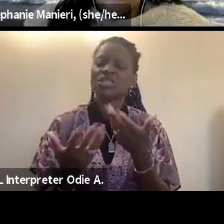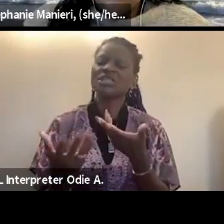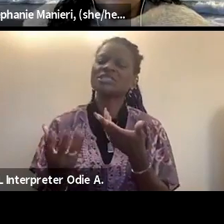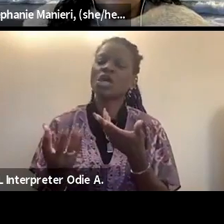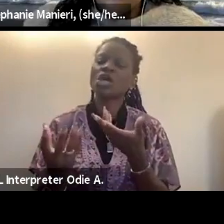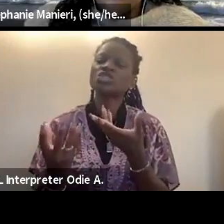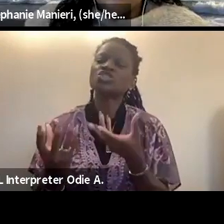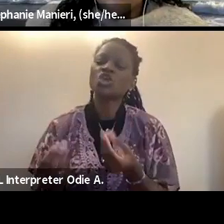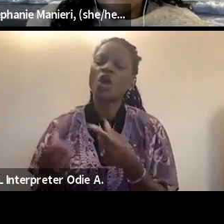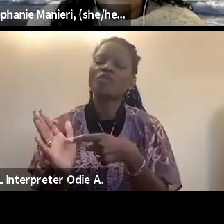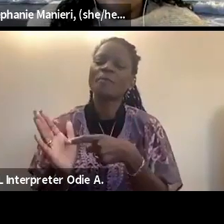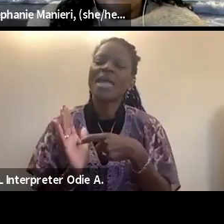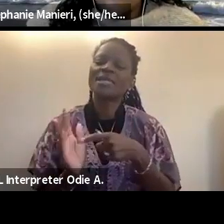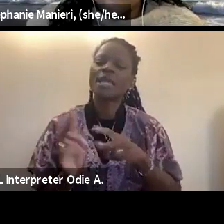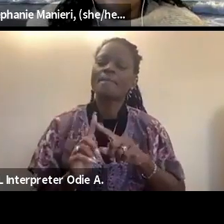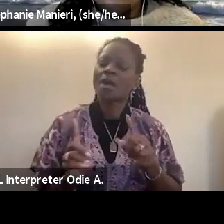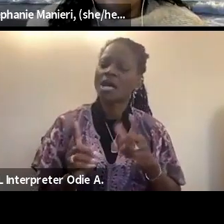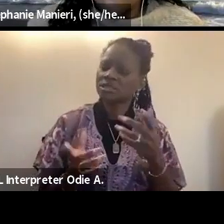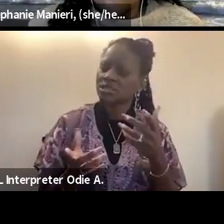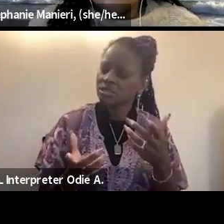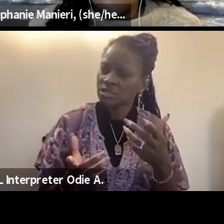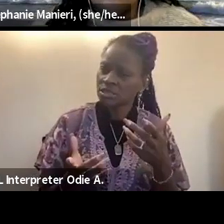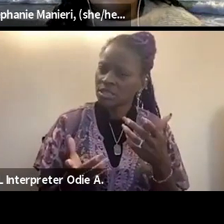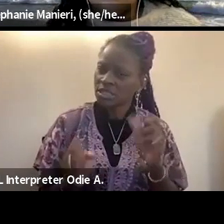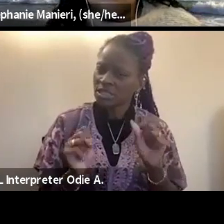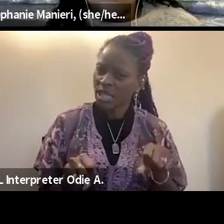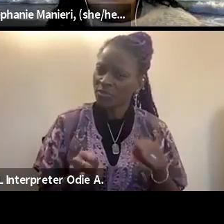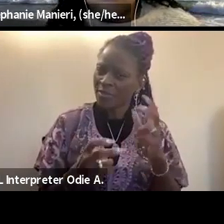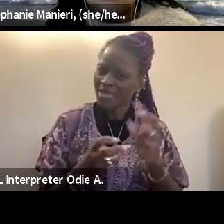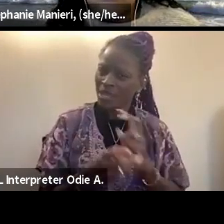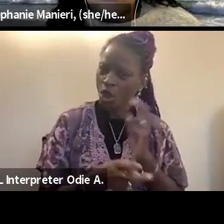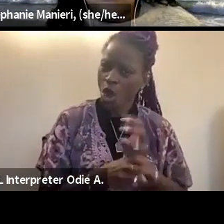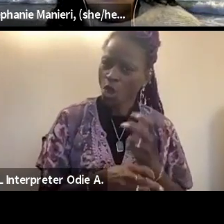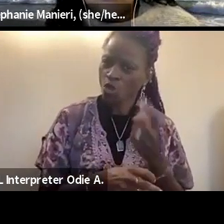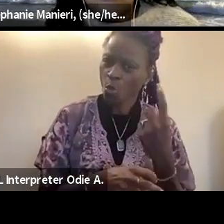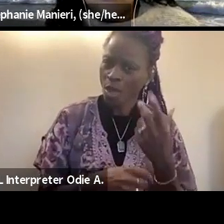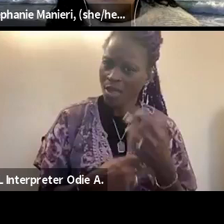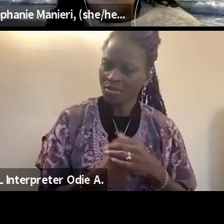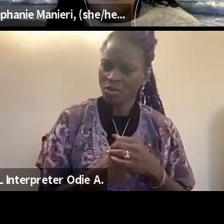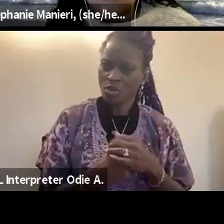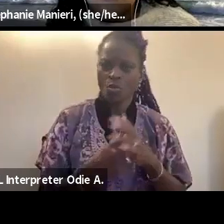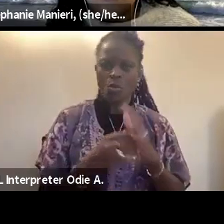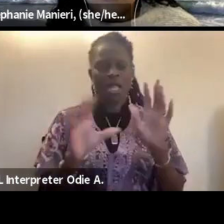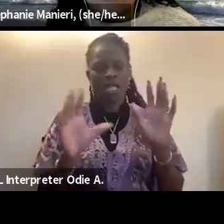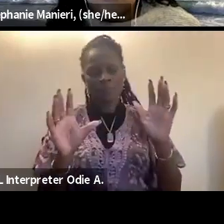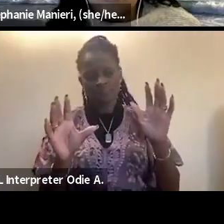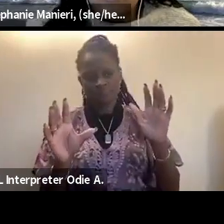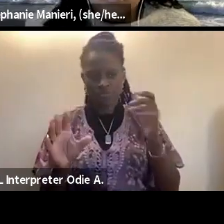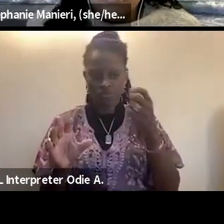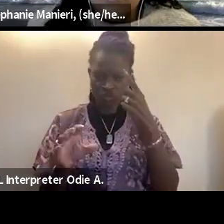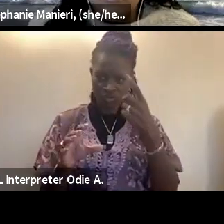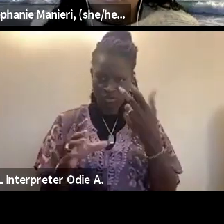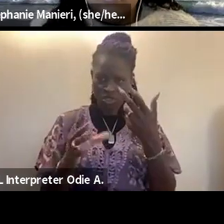where testing is not an option, like for health care workers? Well, we want to gauge what the impact is